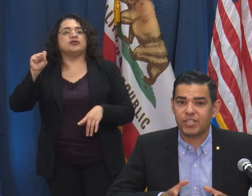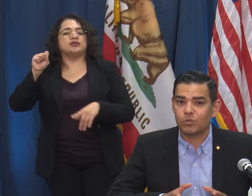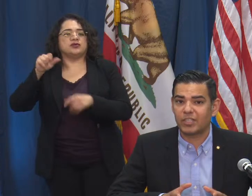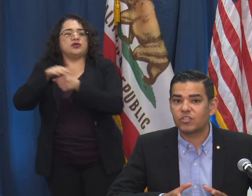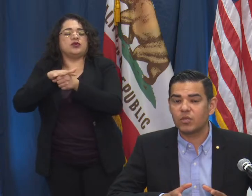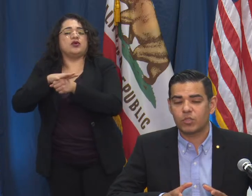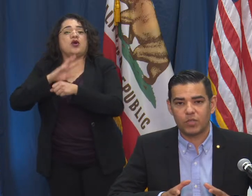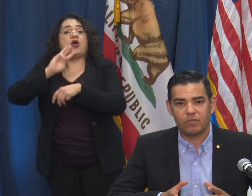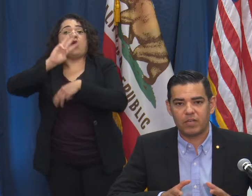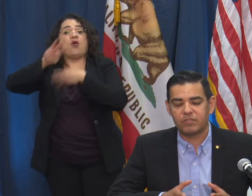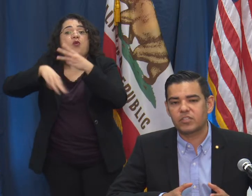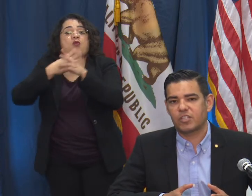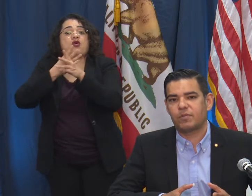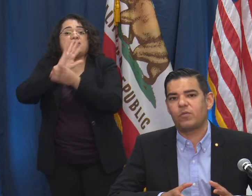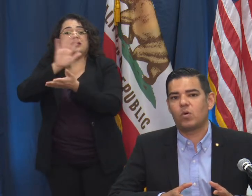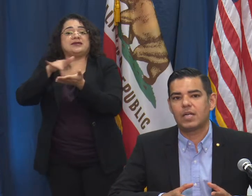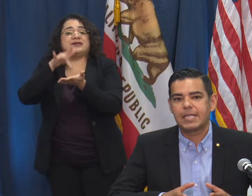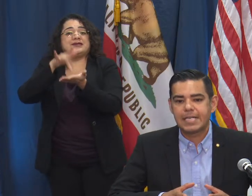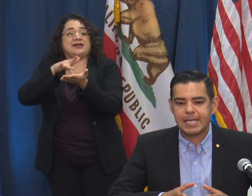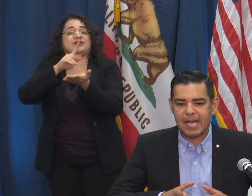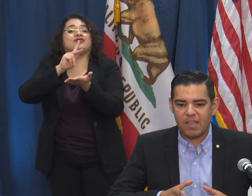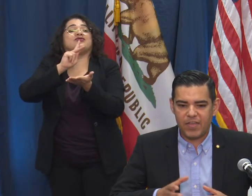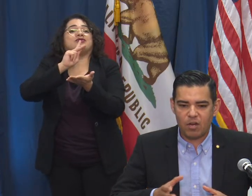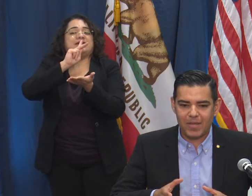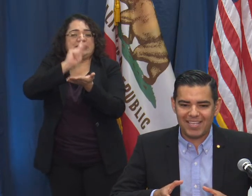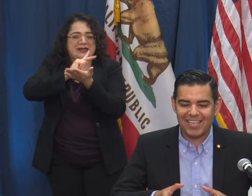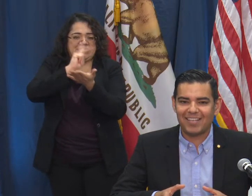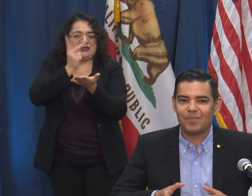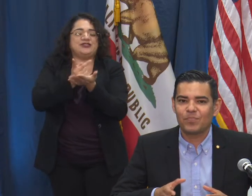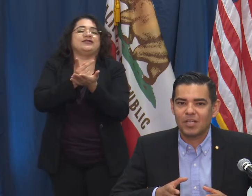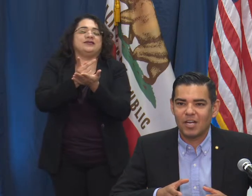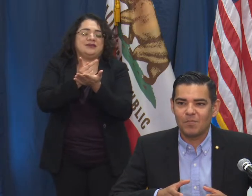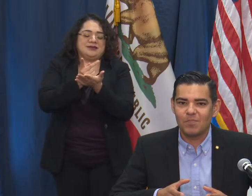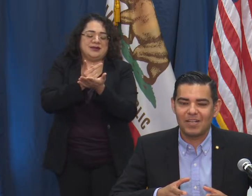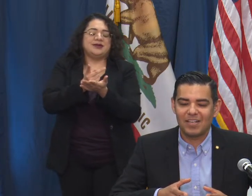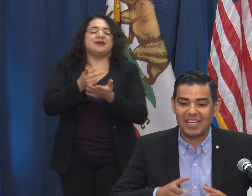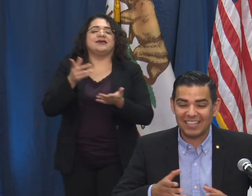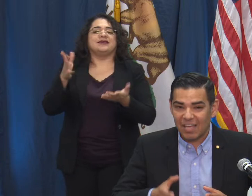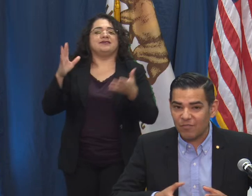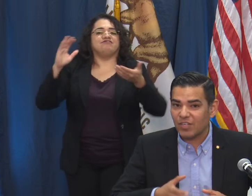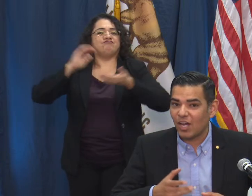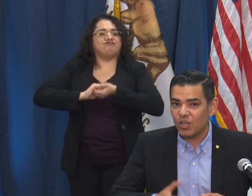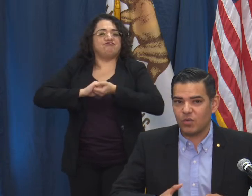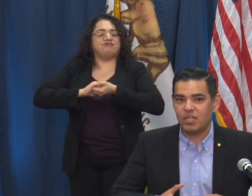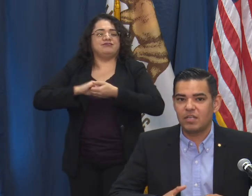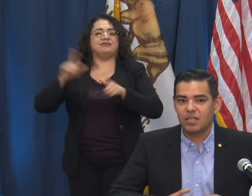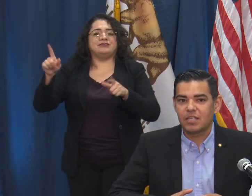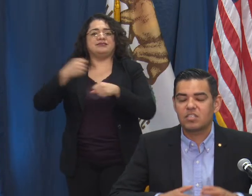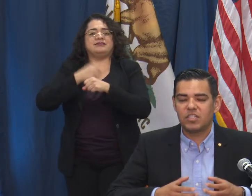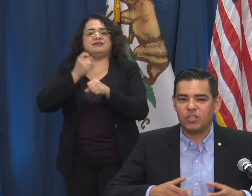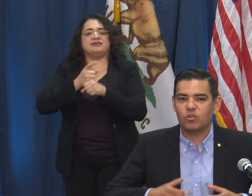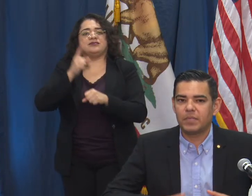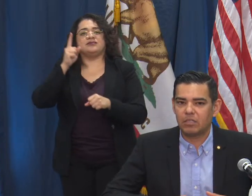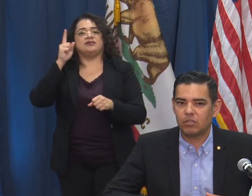Central Kitchen which we've discussed before. They are making 1100 senior meals